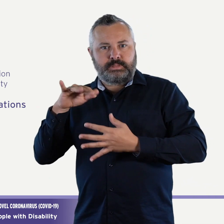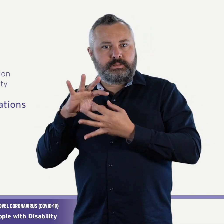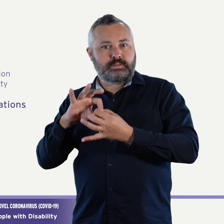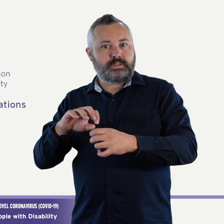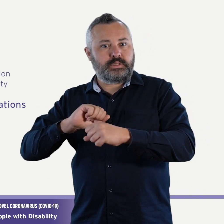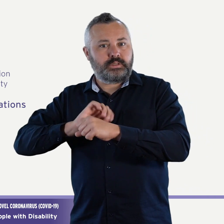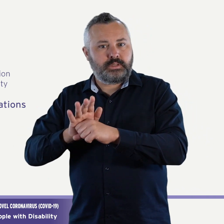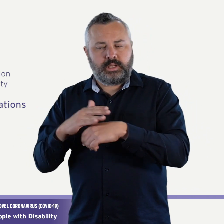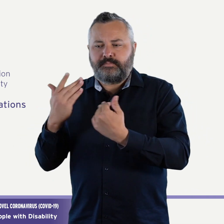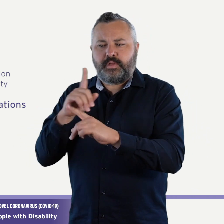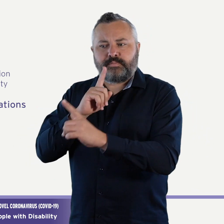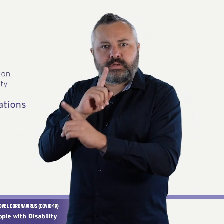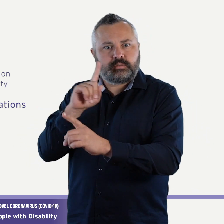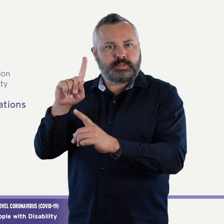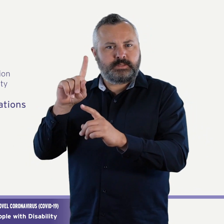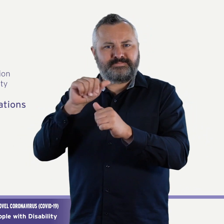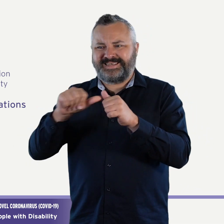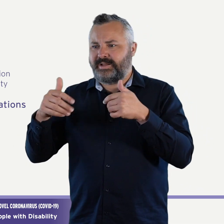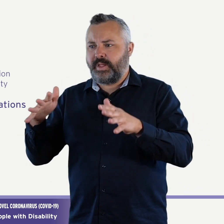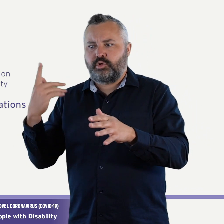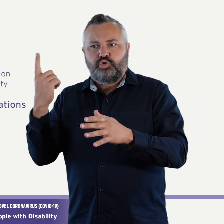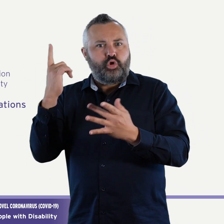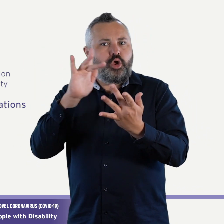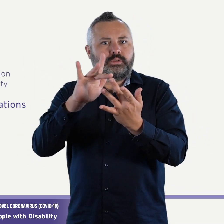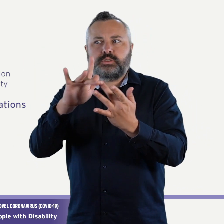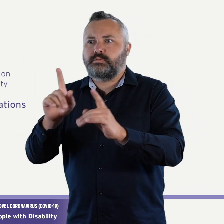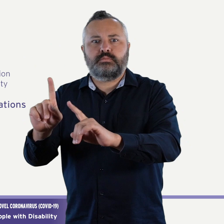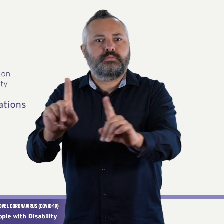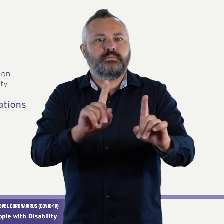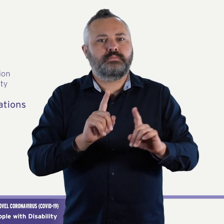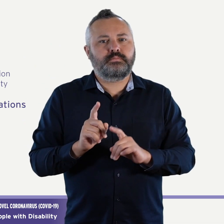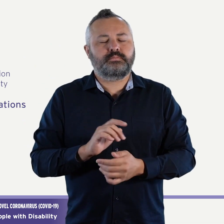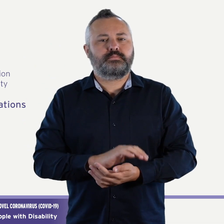support workers about how to engage with health services if they develop symptoms.